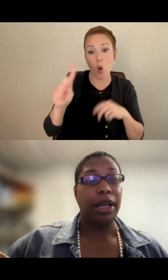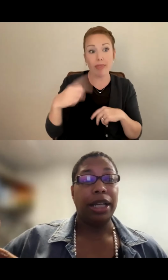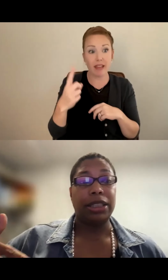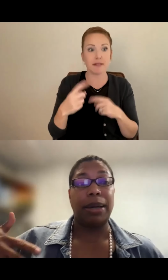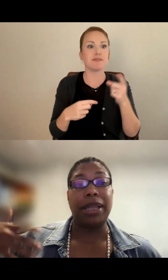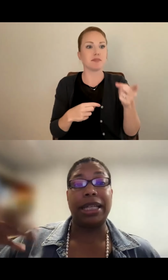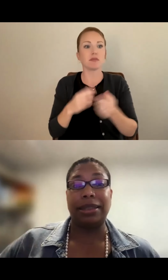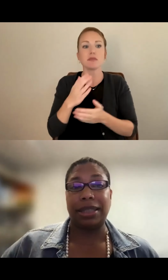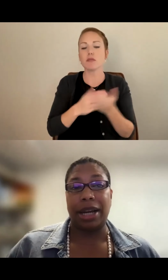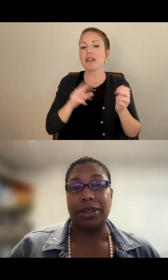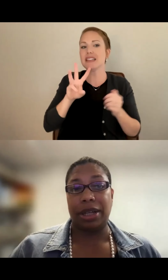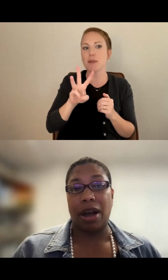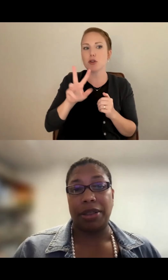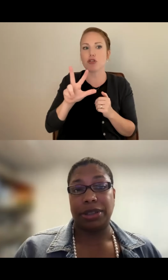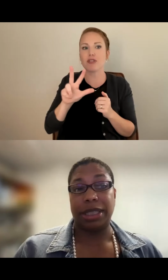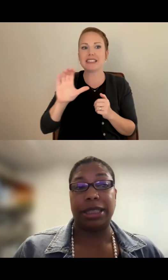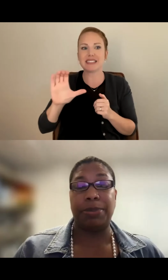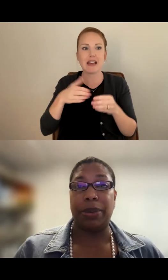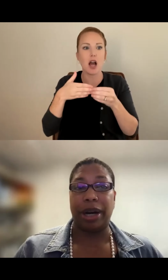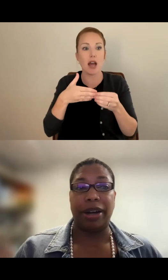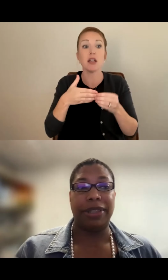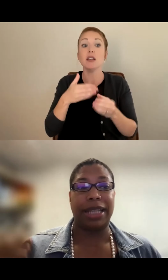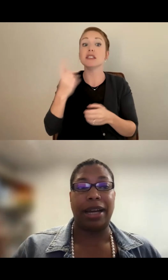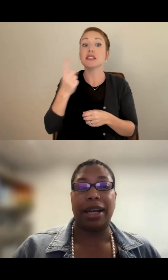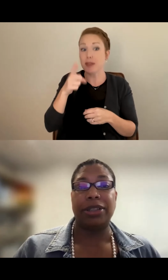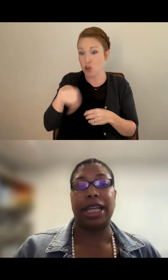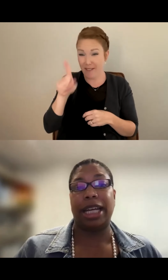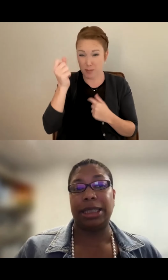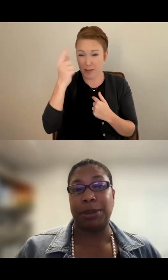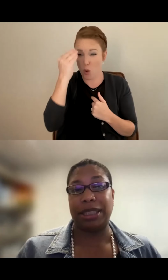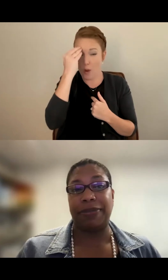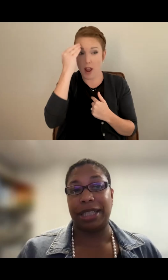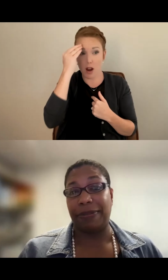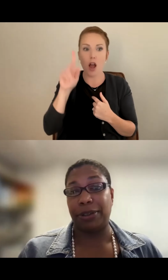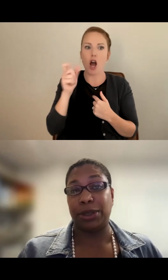Some things designers and authors need to be aware of is understanding specific diverse